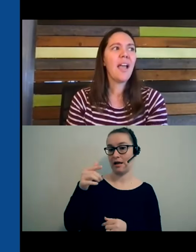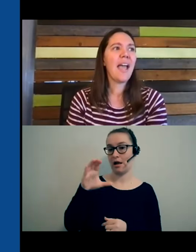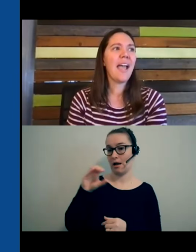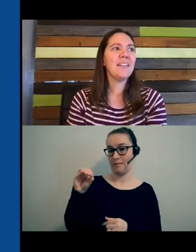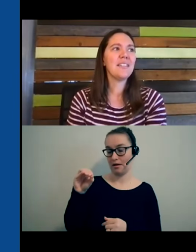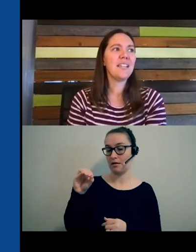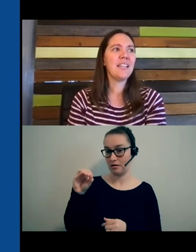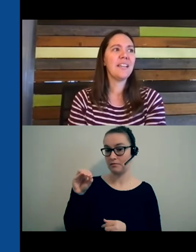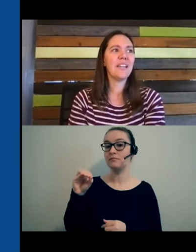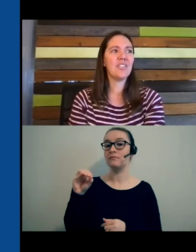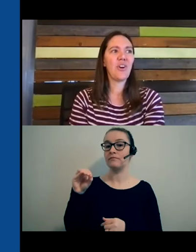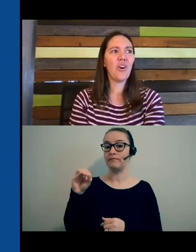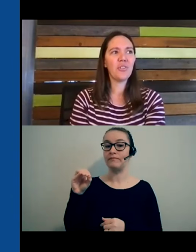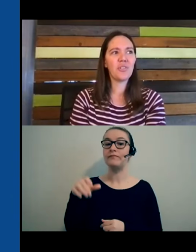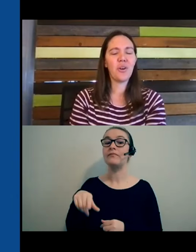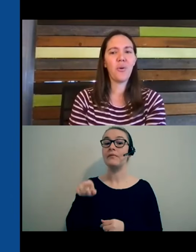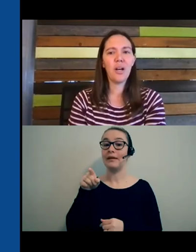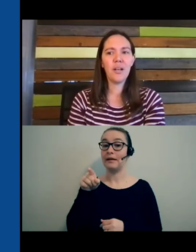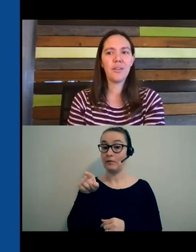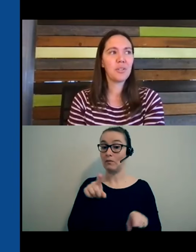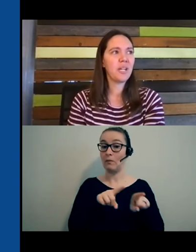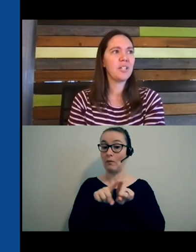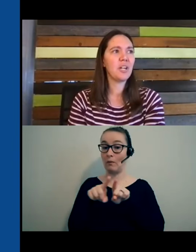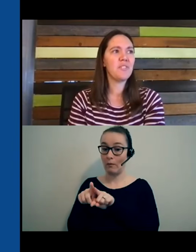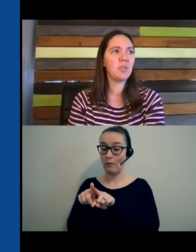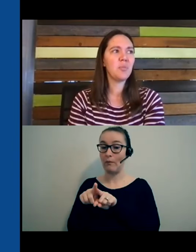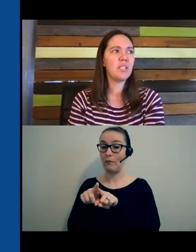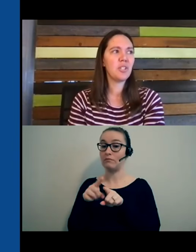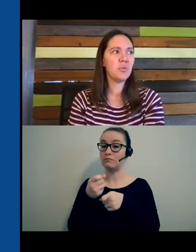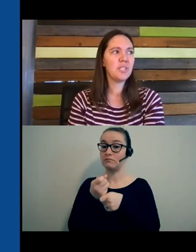And he is also the creator of WP2Static.